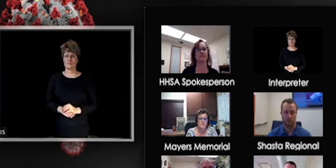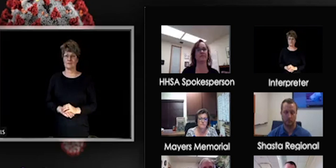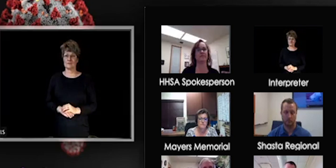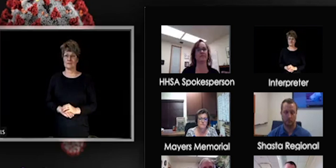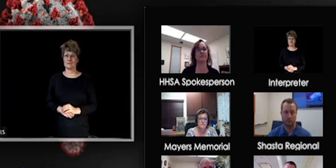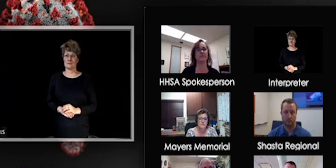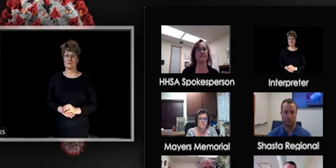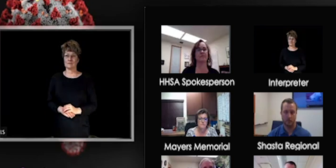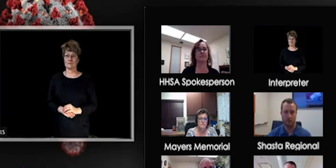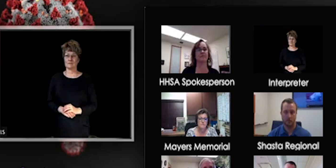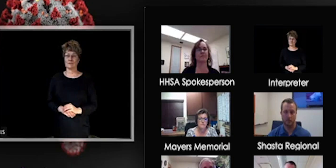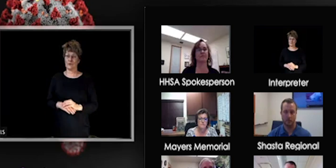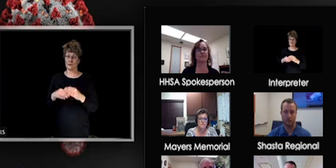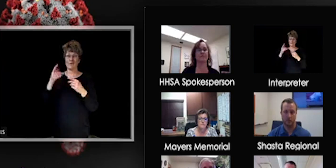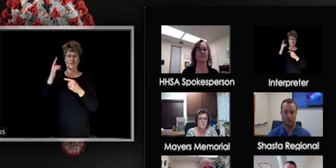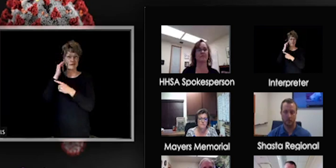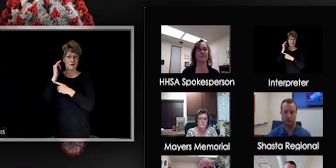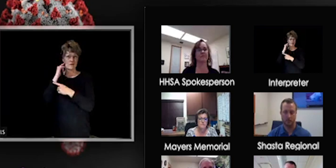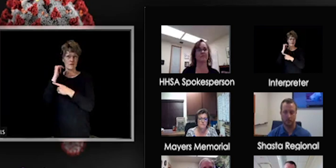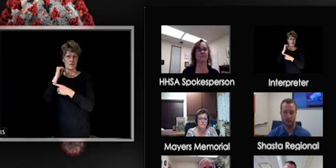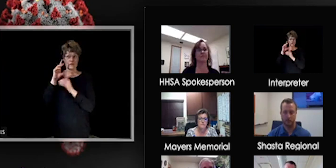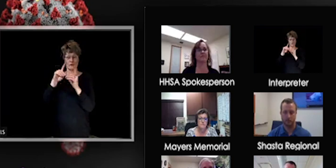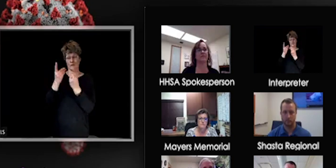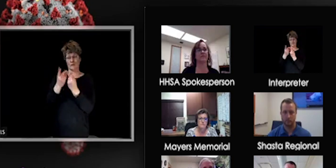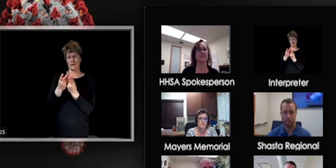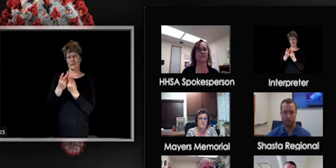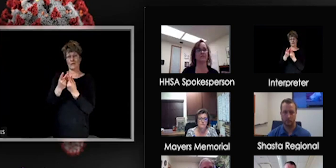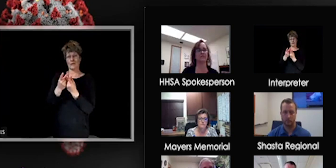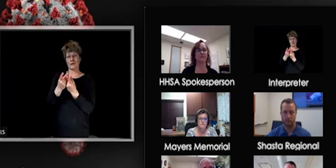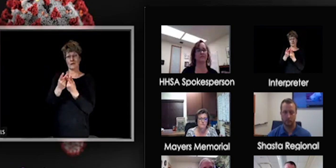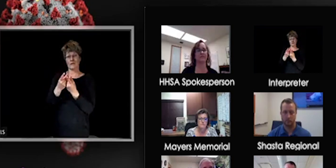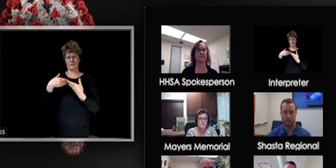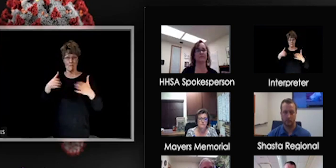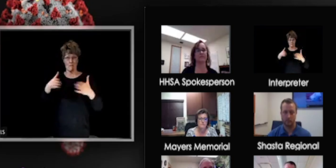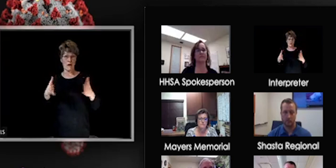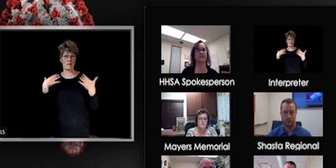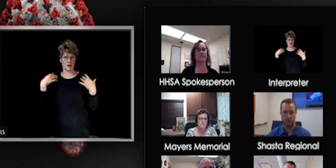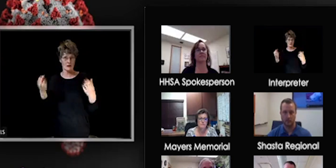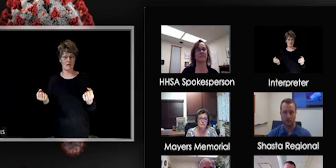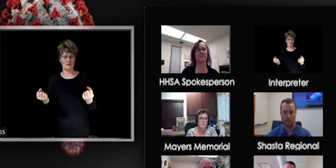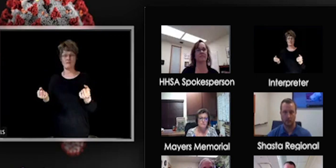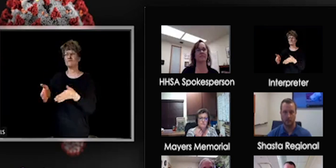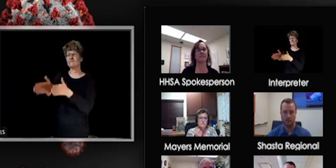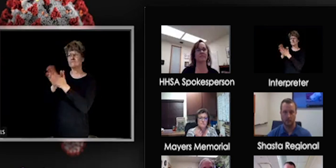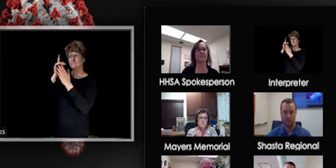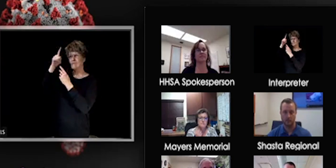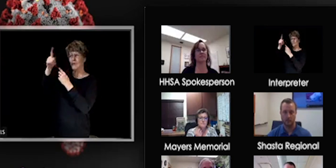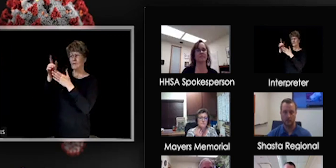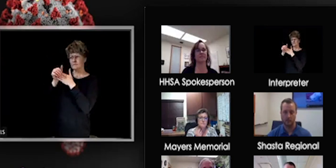of Public Health, requesting input and guidance recognizing that certain age groups, like